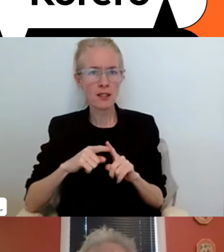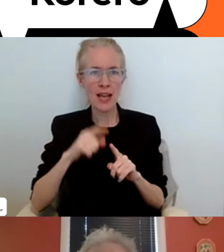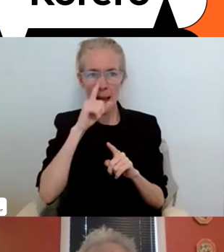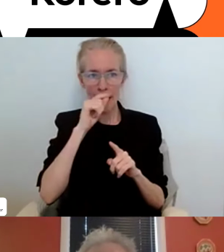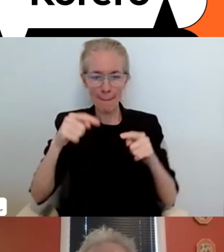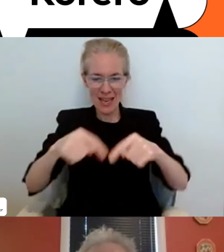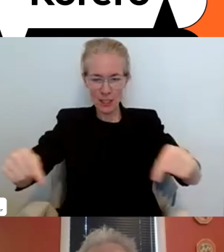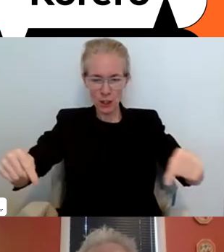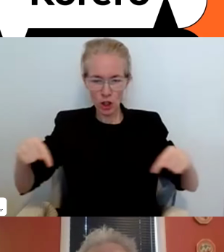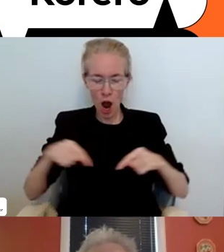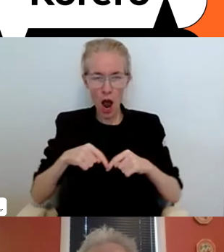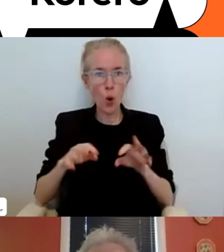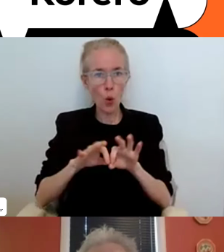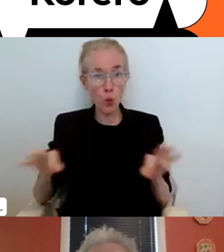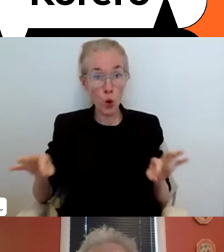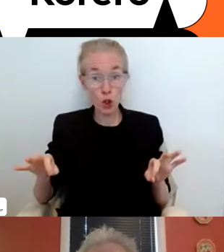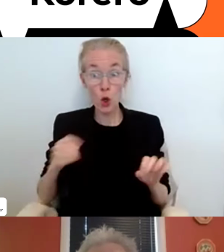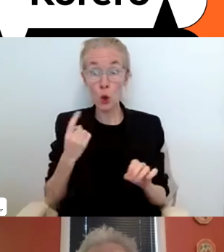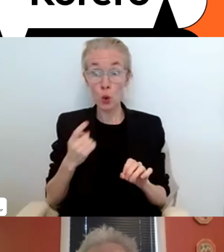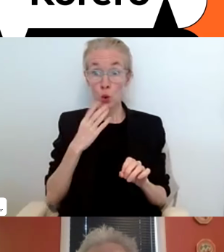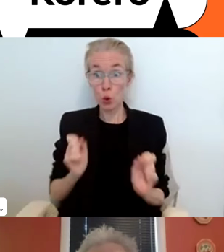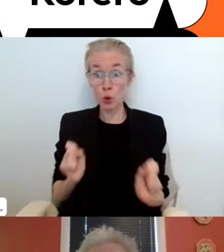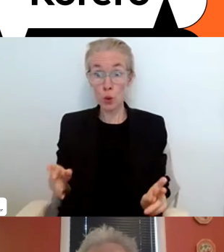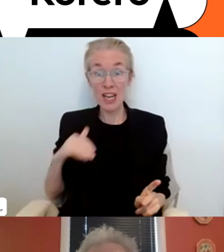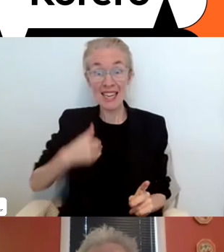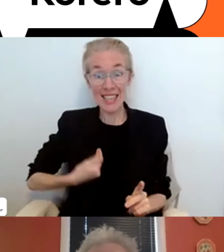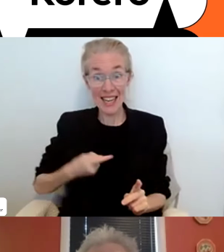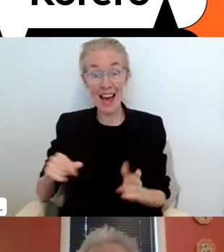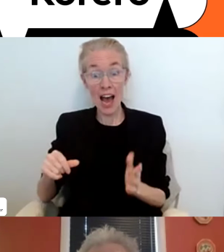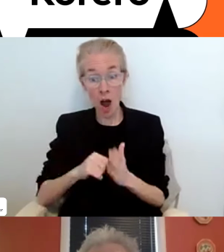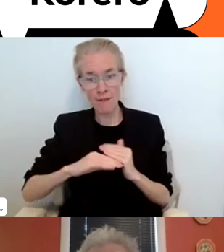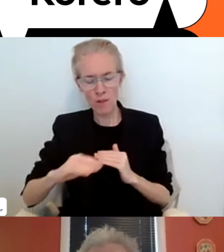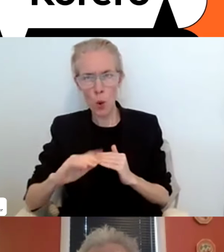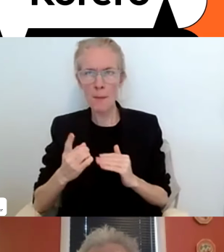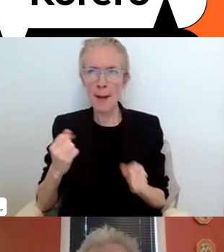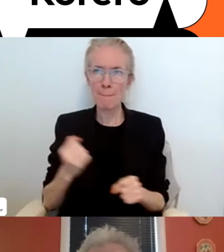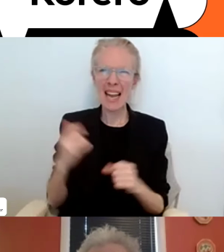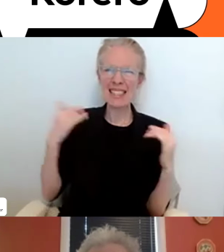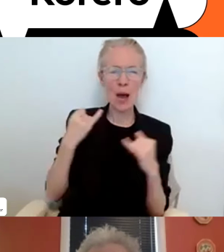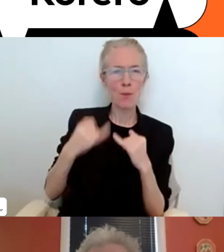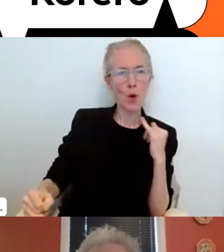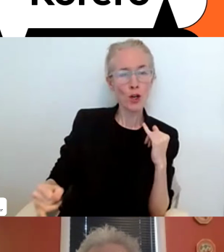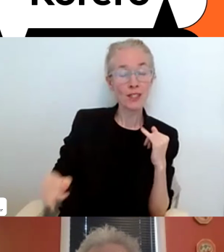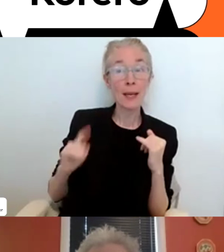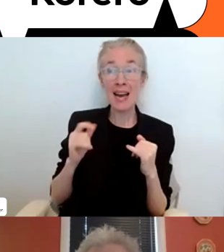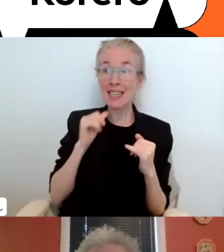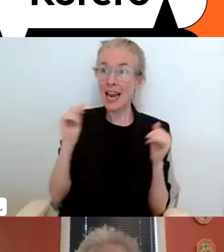problem because the sound bounces around so much more. But yeah, using the right products when you're building the house and allowing